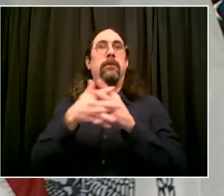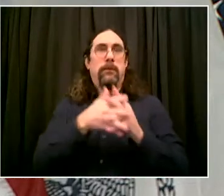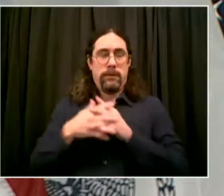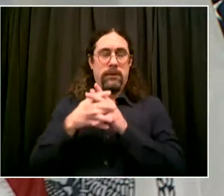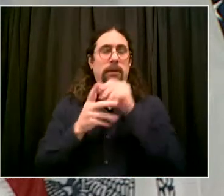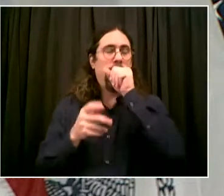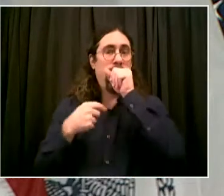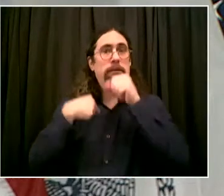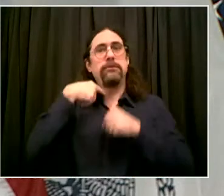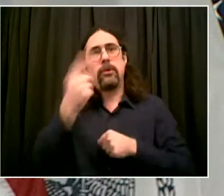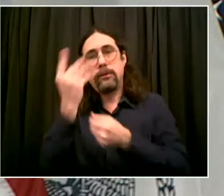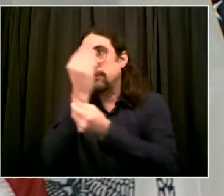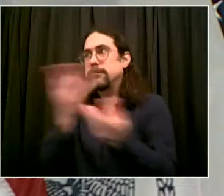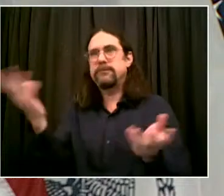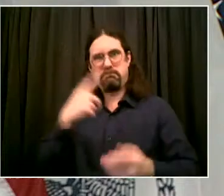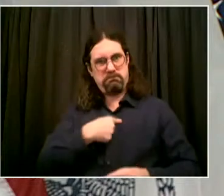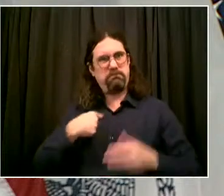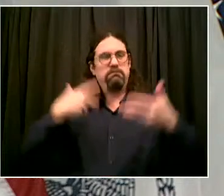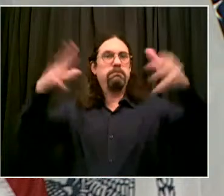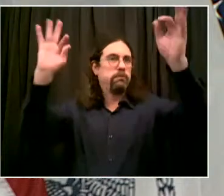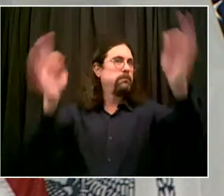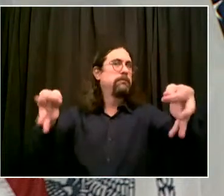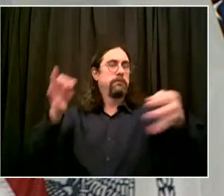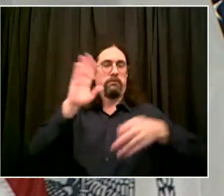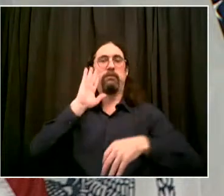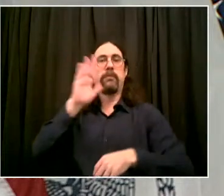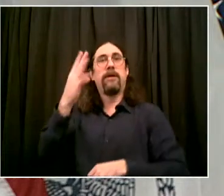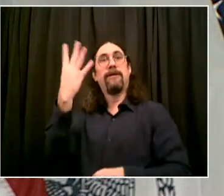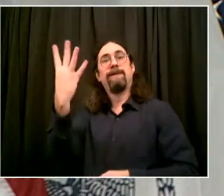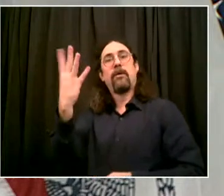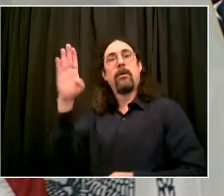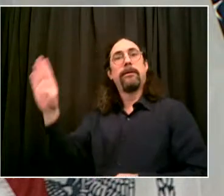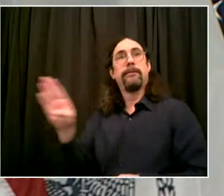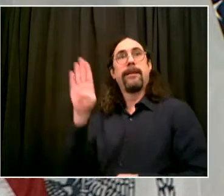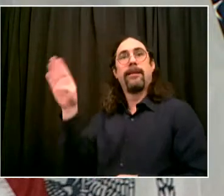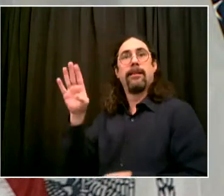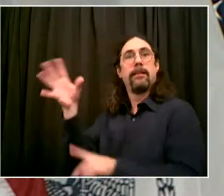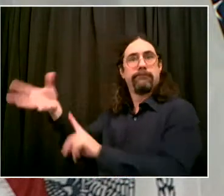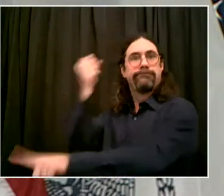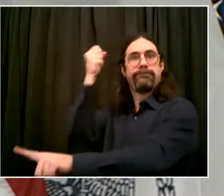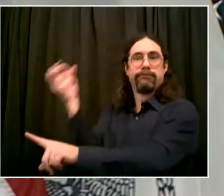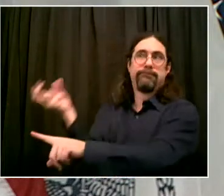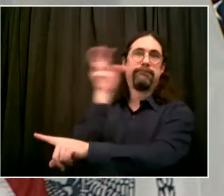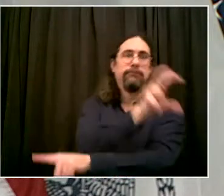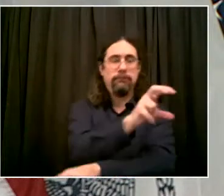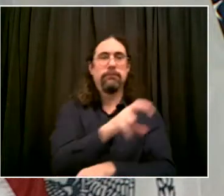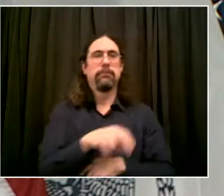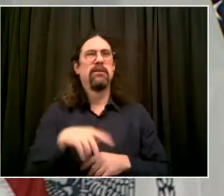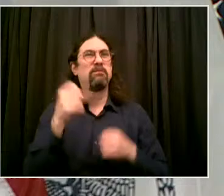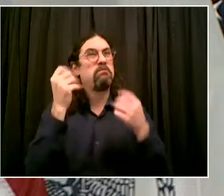LONDON HAS NEDO A GREATfUhk■ JOB OF FOLLOWING THROUGH AND OUR TEAM HAS BEEN